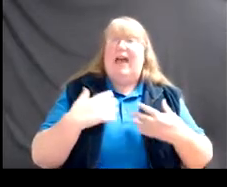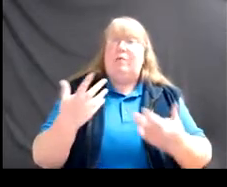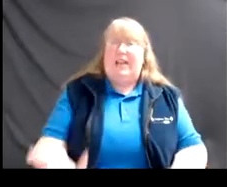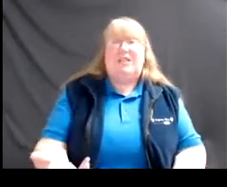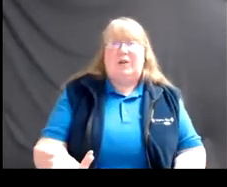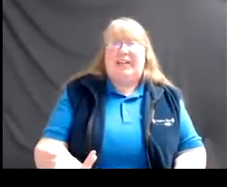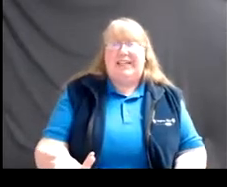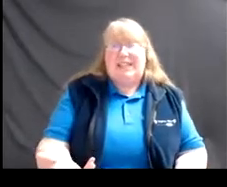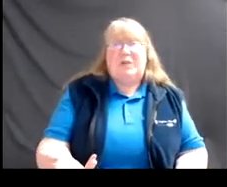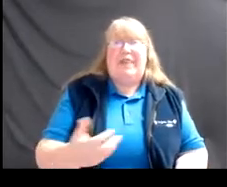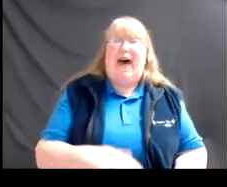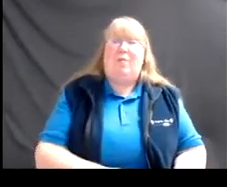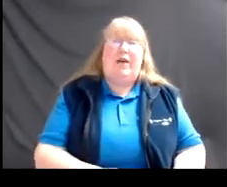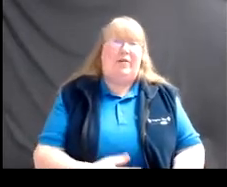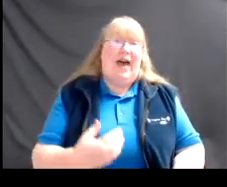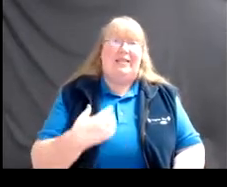And we can certainly assist with that. Whether that's